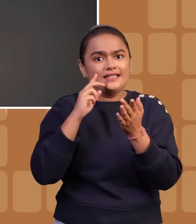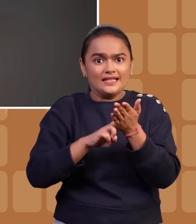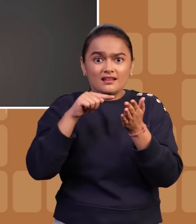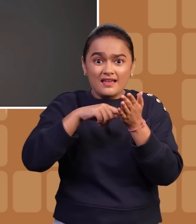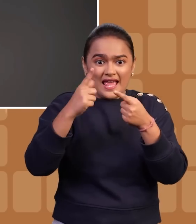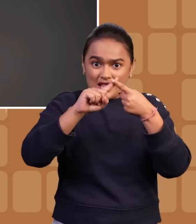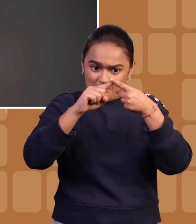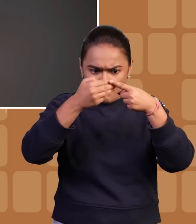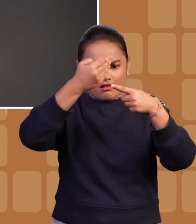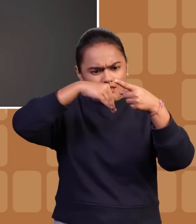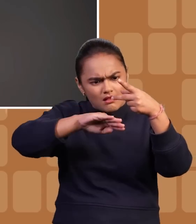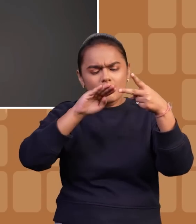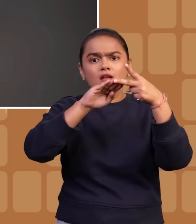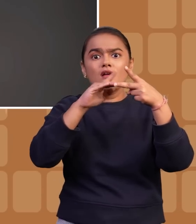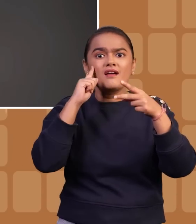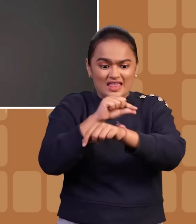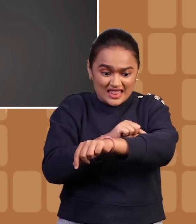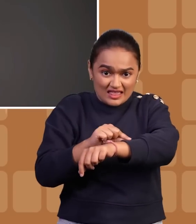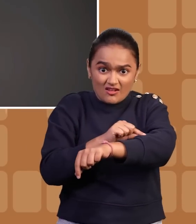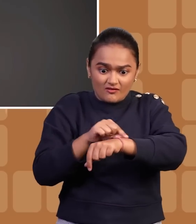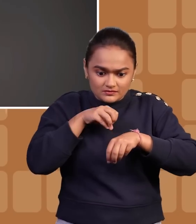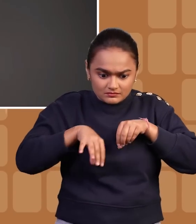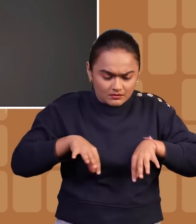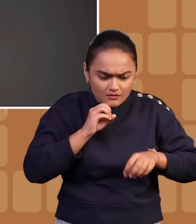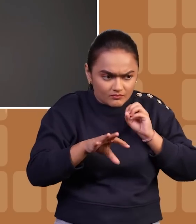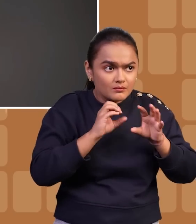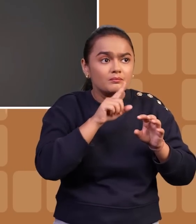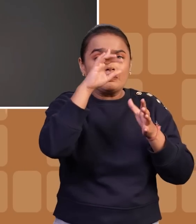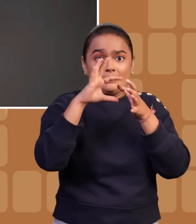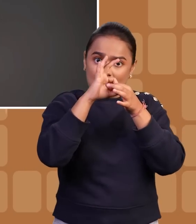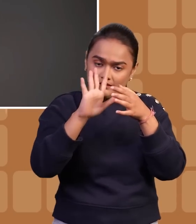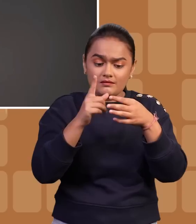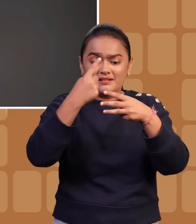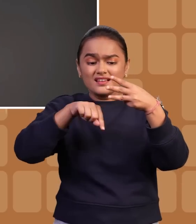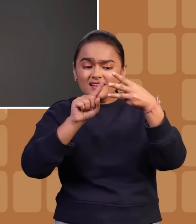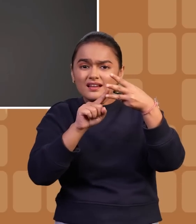It’s a layer under the enamel that sends signals to the nerves. Third is pulp.